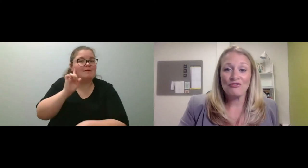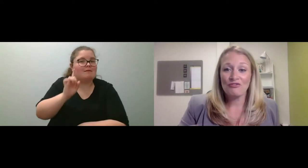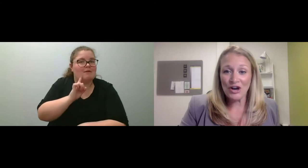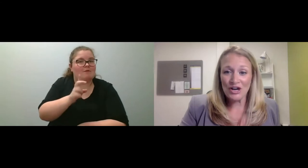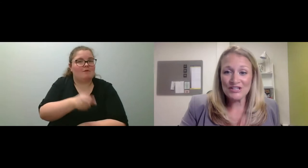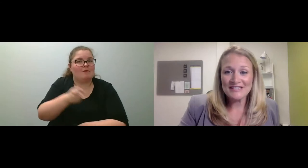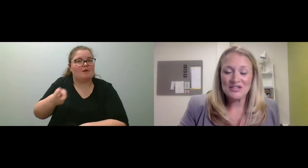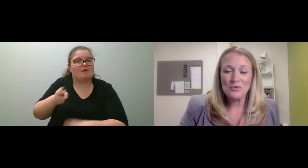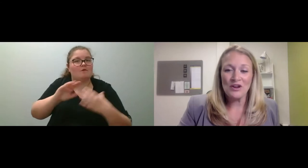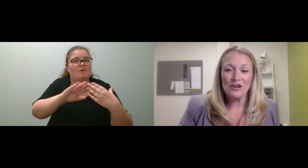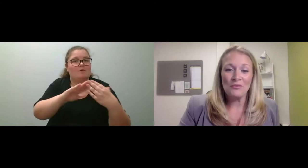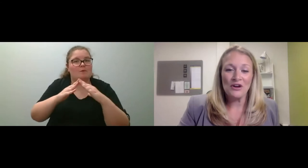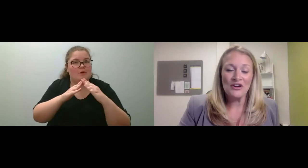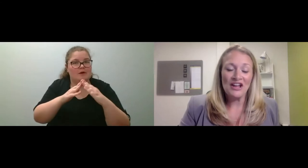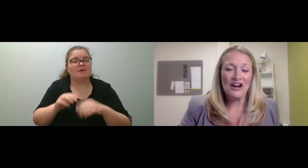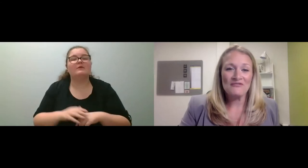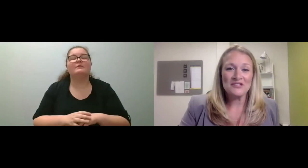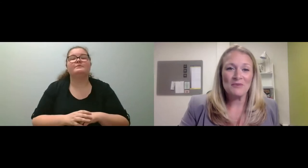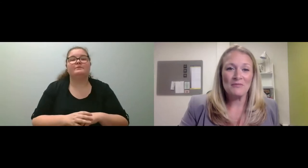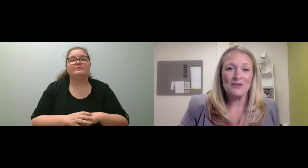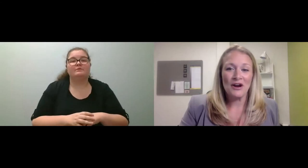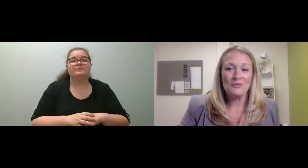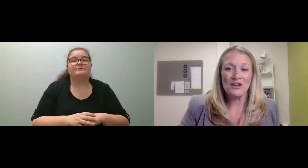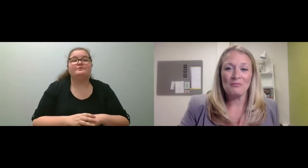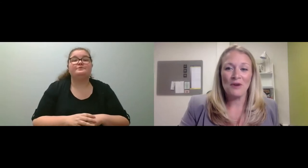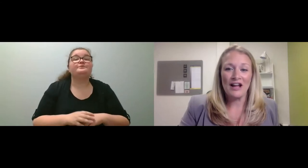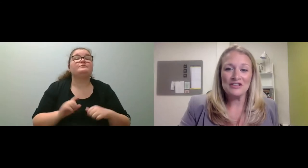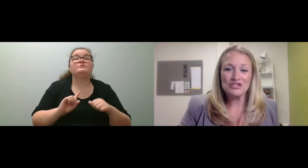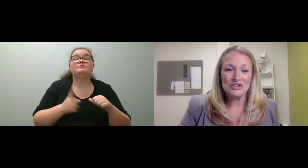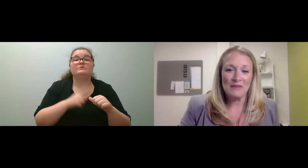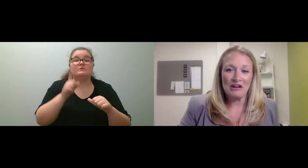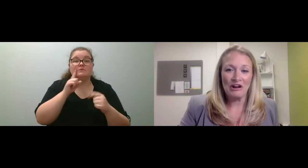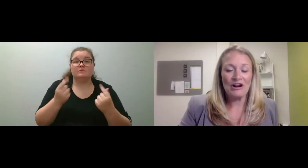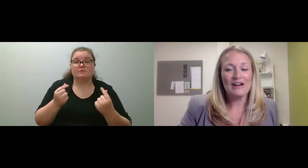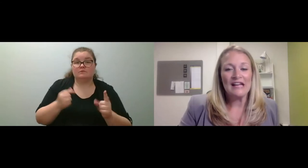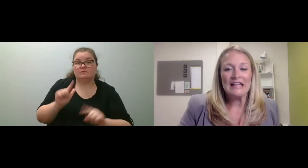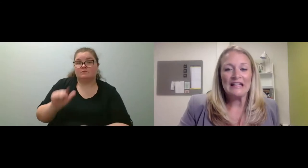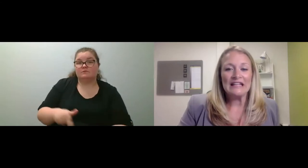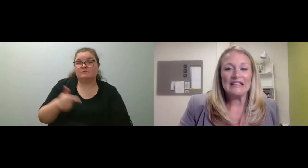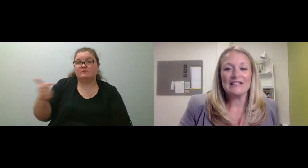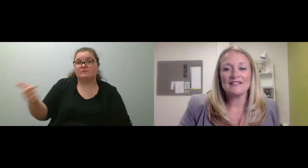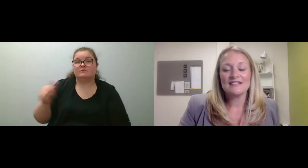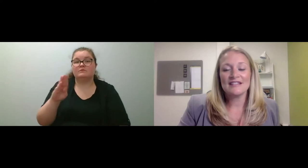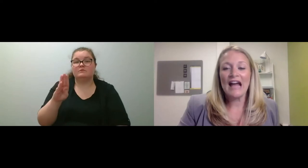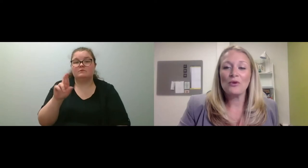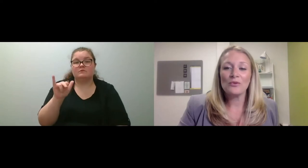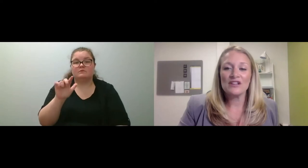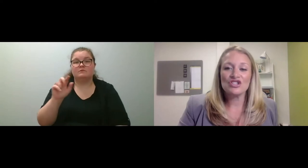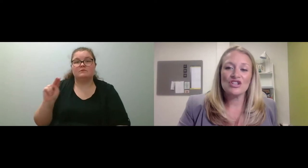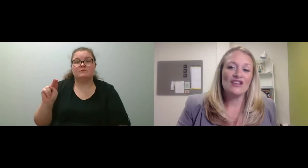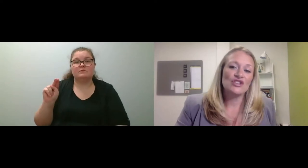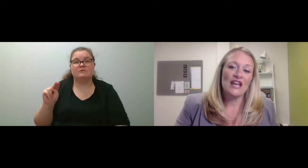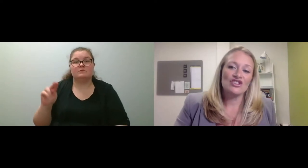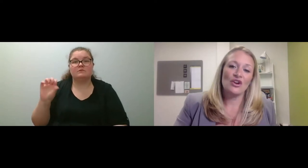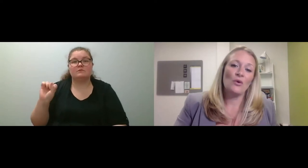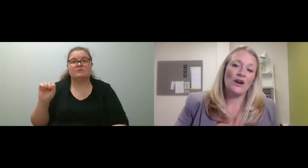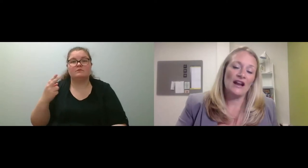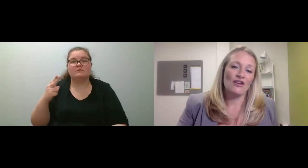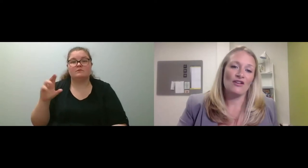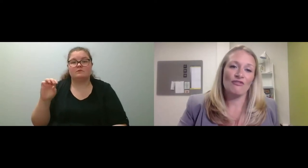So first, we kick off this webinar with Brien Shoemaker. He is the Outreach Education Coordinator